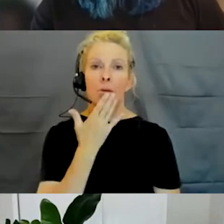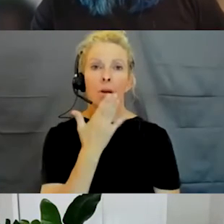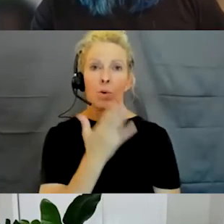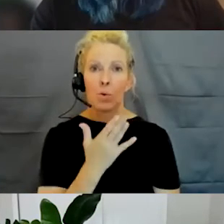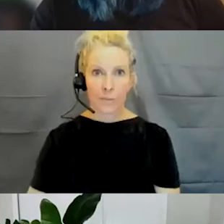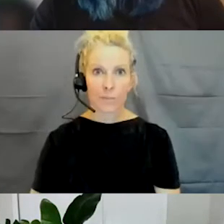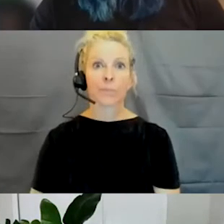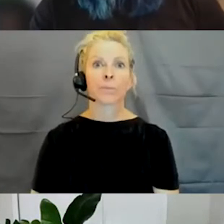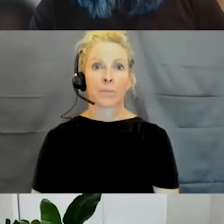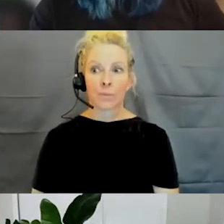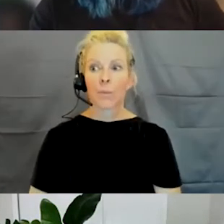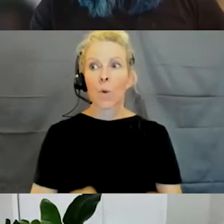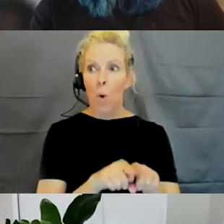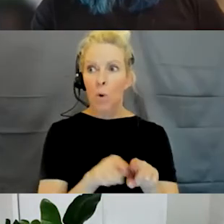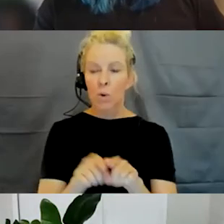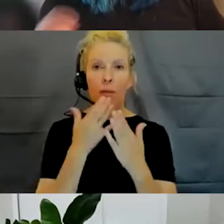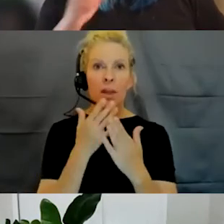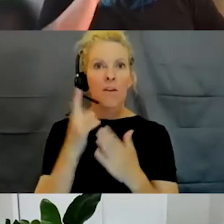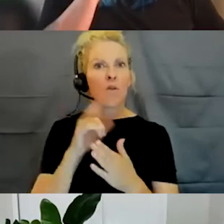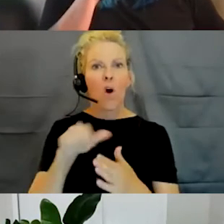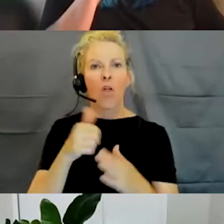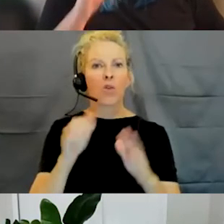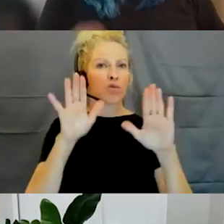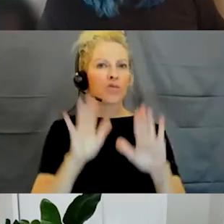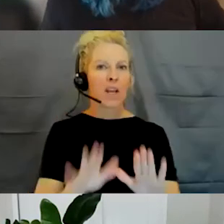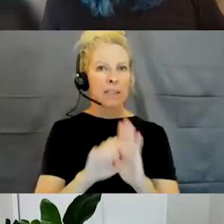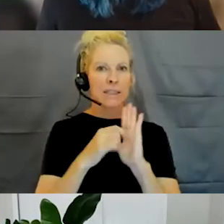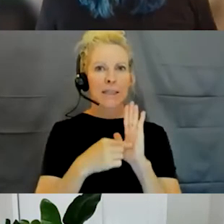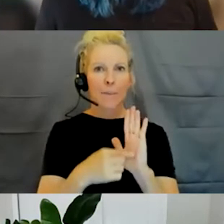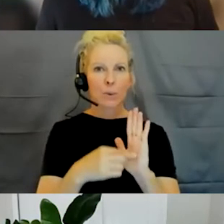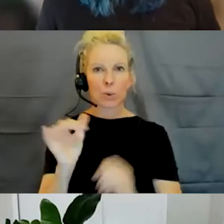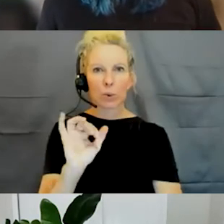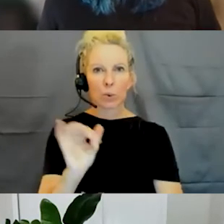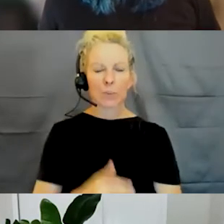you for the other great practical examples, as well, too. If you have been posting, there are a